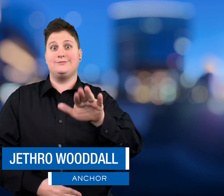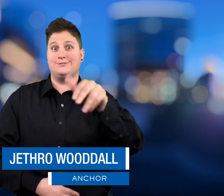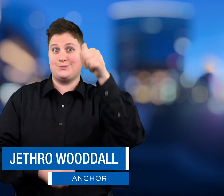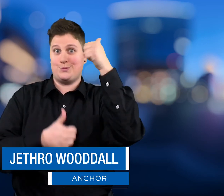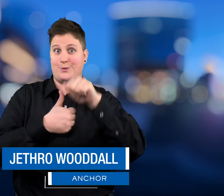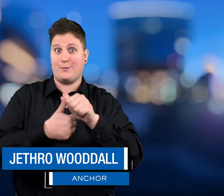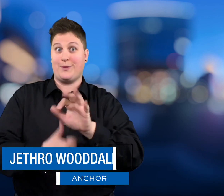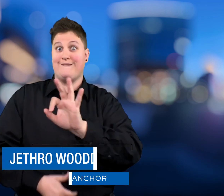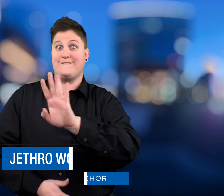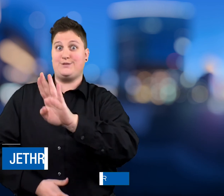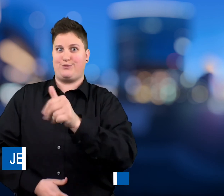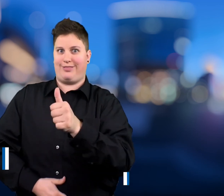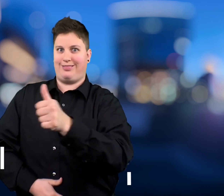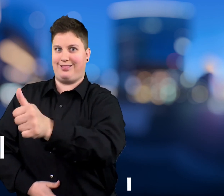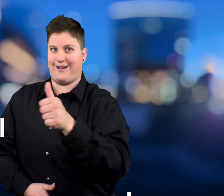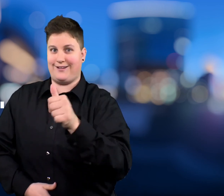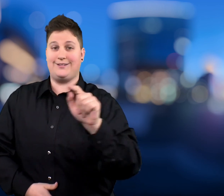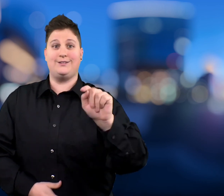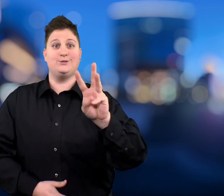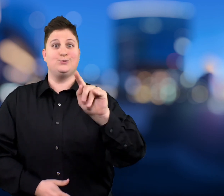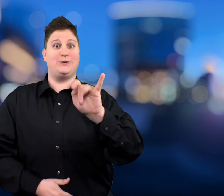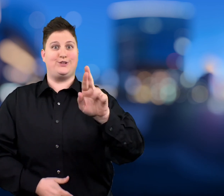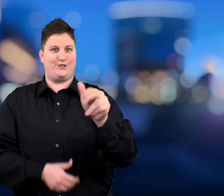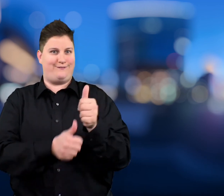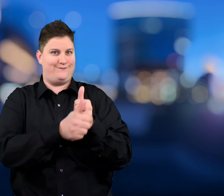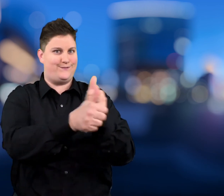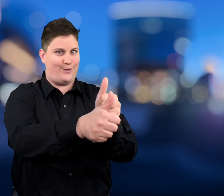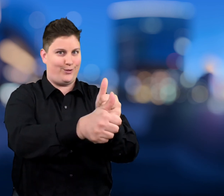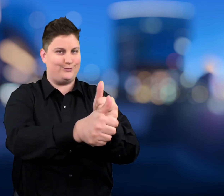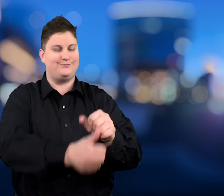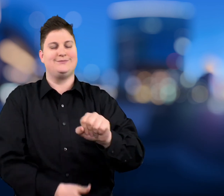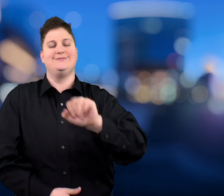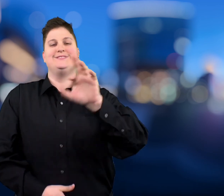Remember to like us on Facebook and follow us on Twitter.